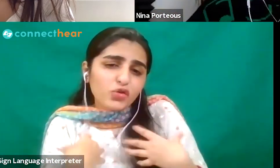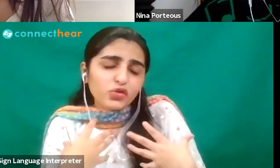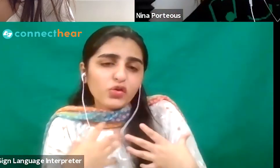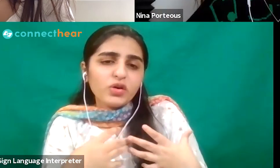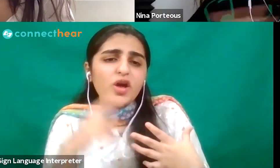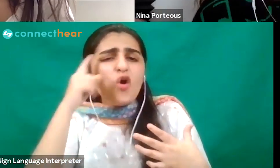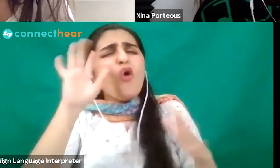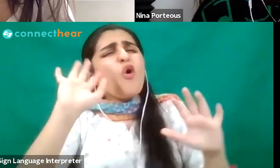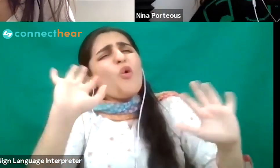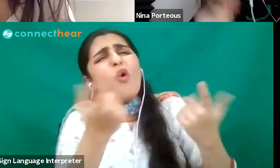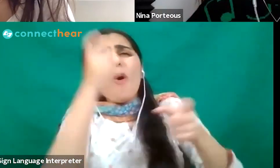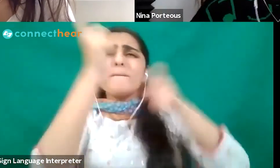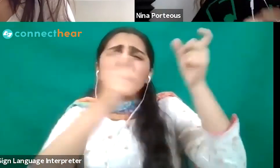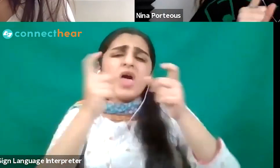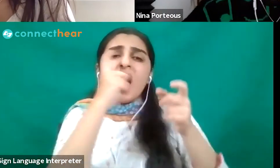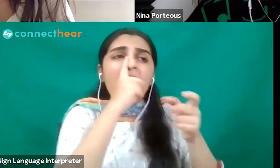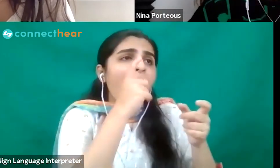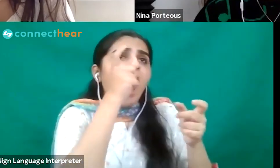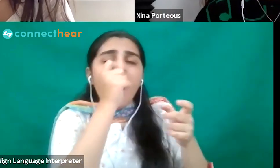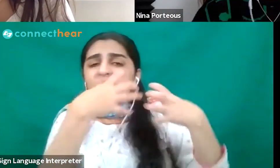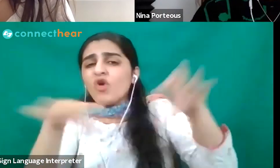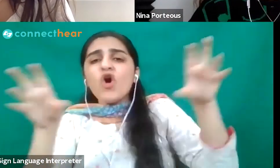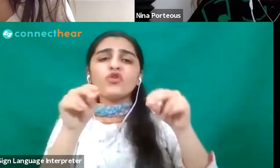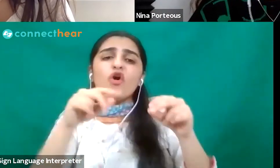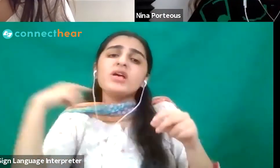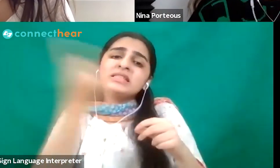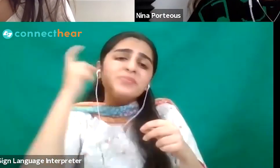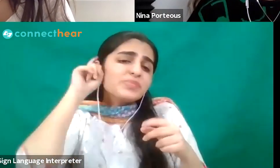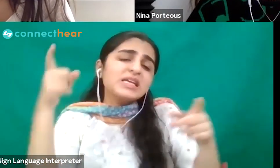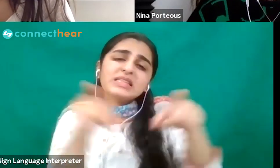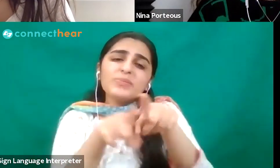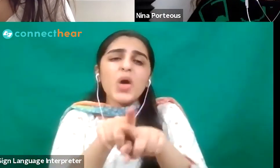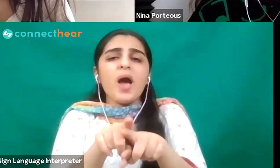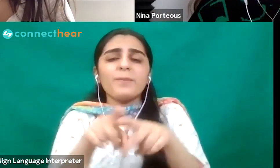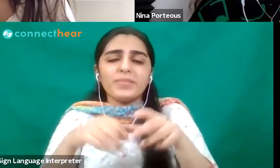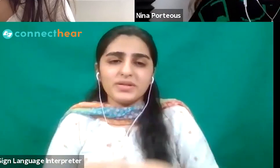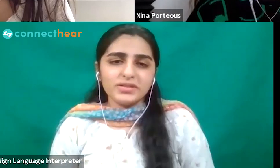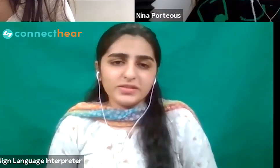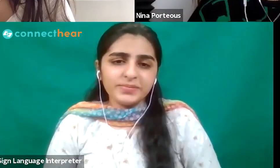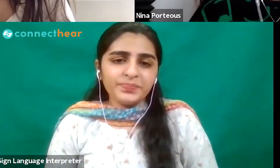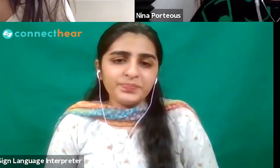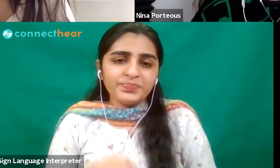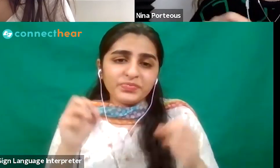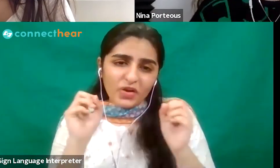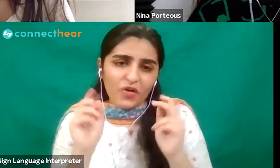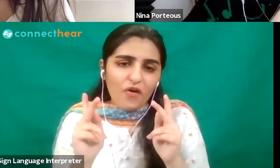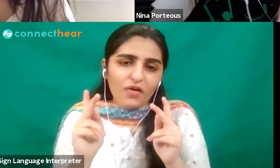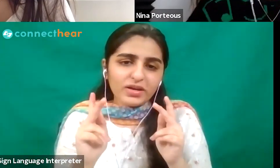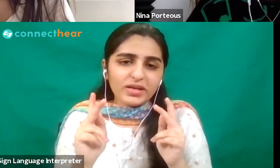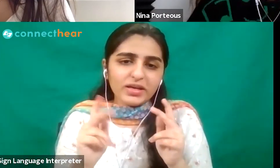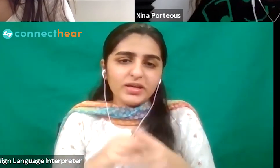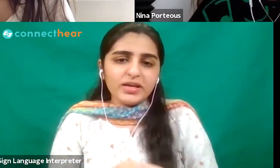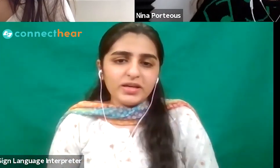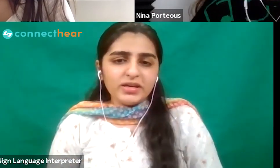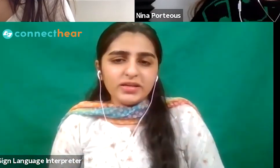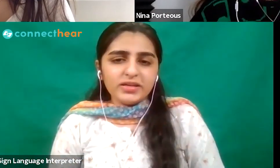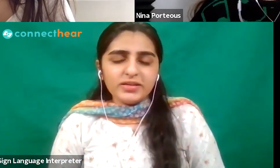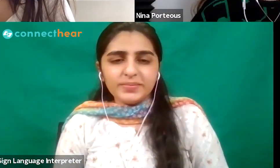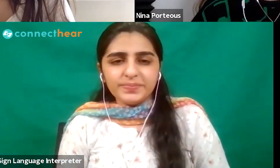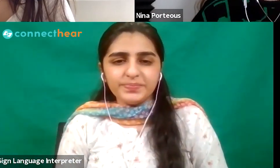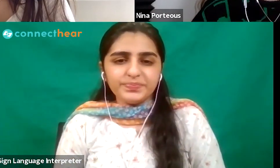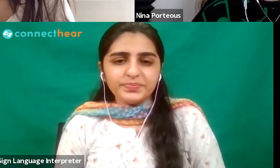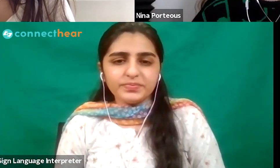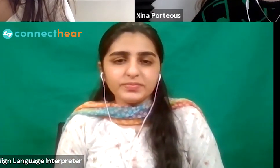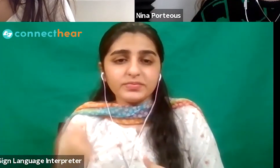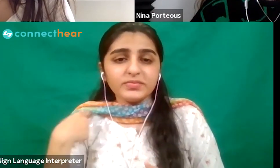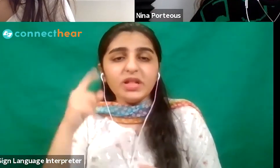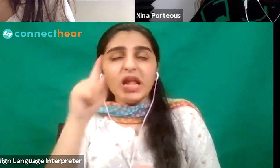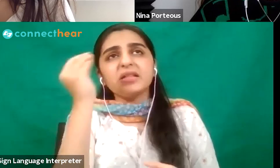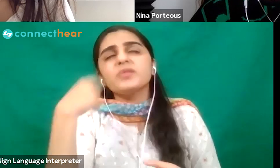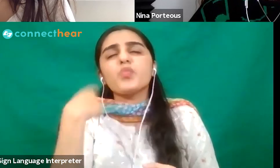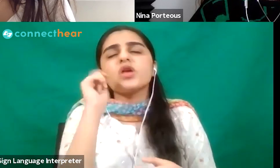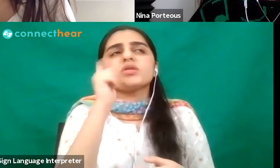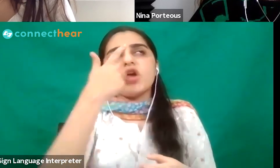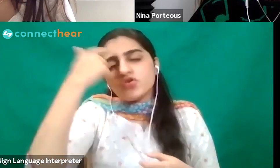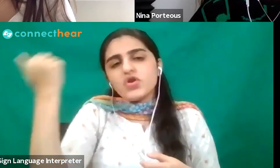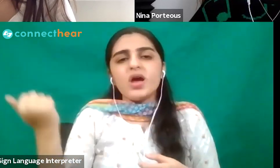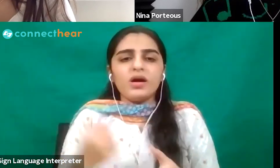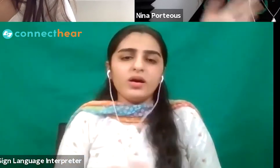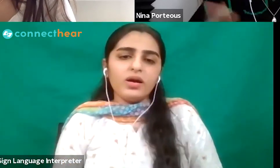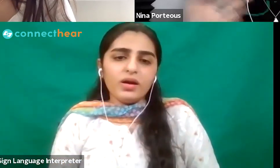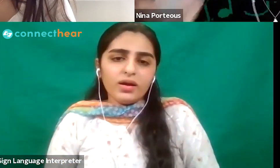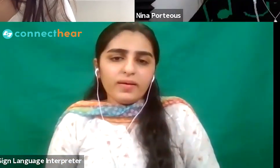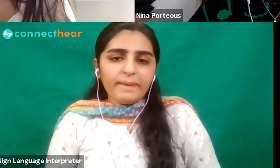And so I think on that side. It's good to raise awareness to people who like don't really know much about hearing aids and they're just like, oh, it isn't just, you know, this thing that people put in that is it can be beautiful, even though they're beautiful